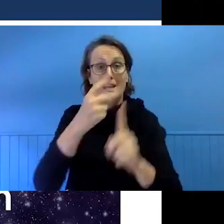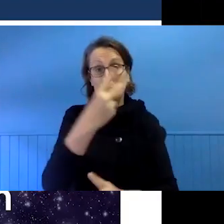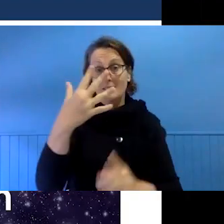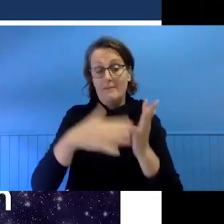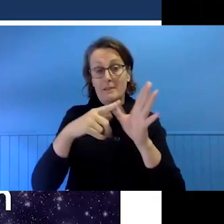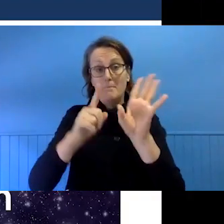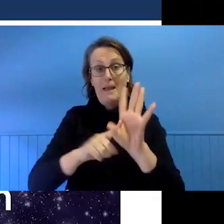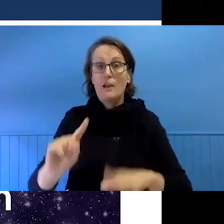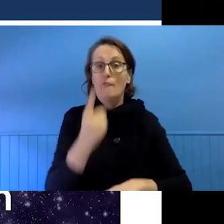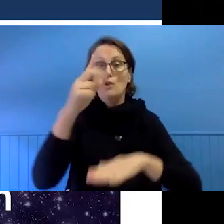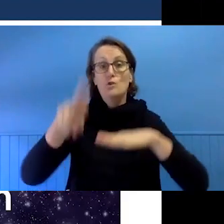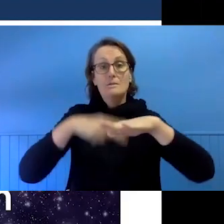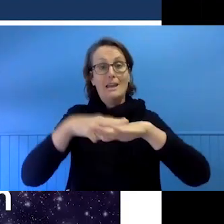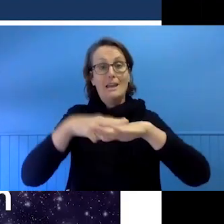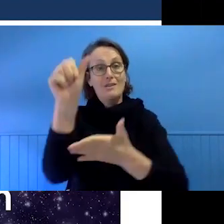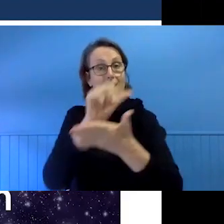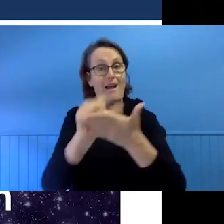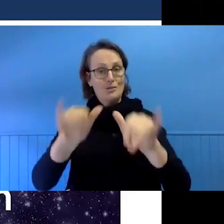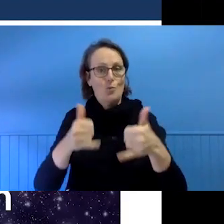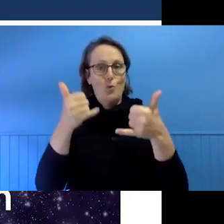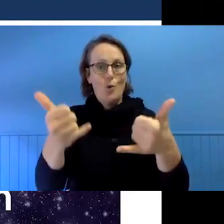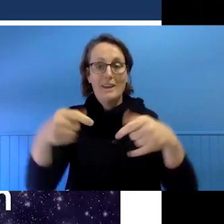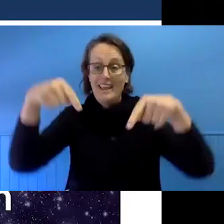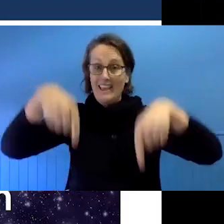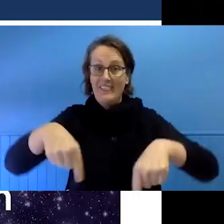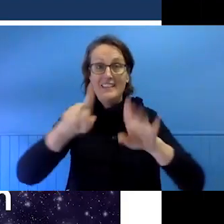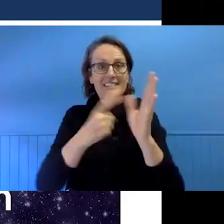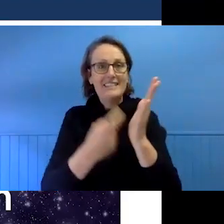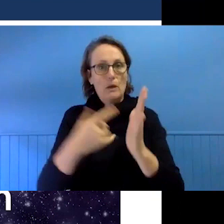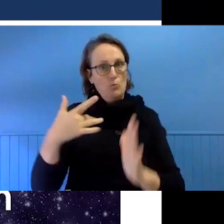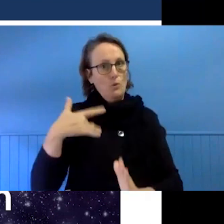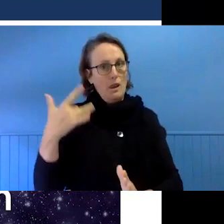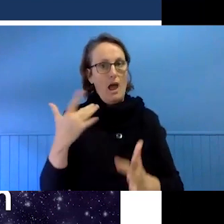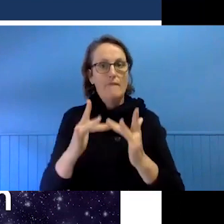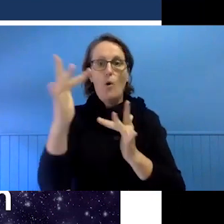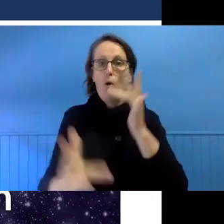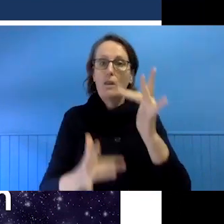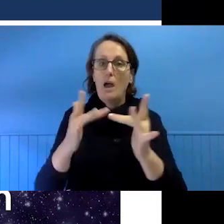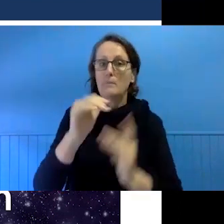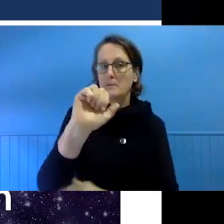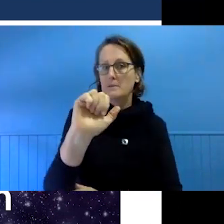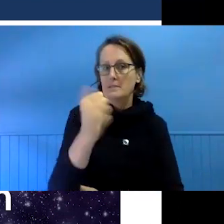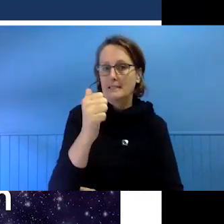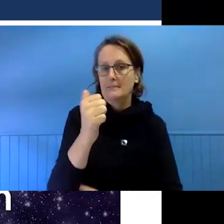This year, it will be live online from 6:00pm Australian eastern standard time.